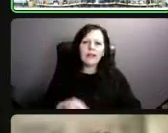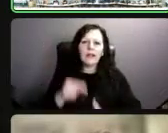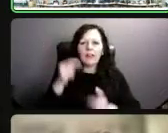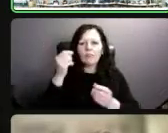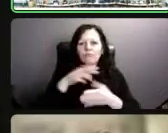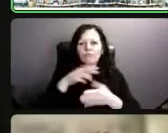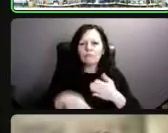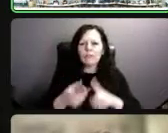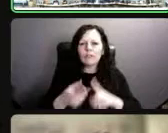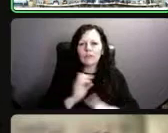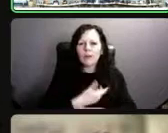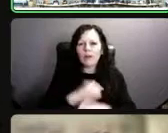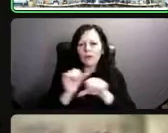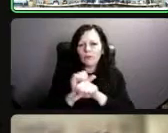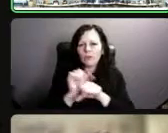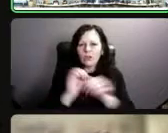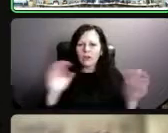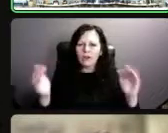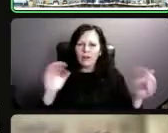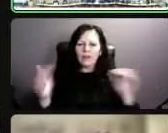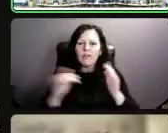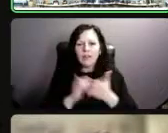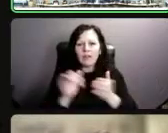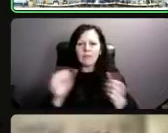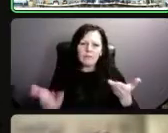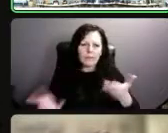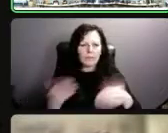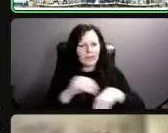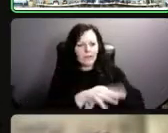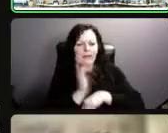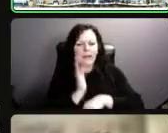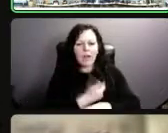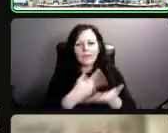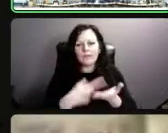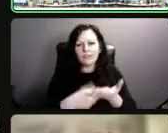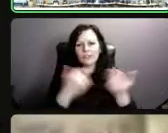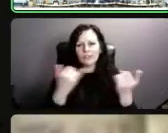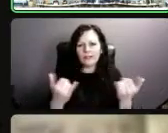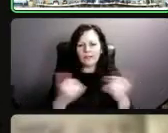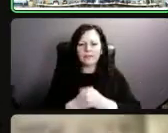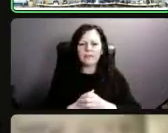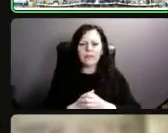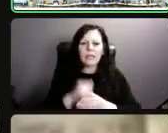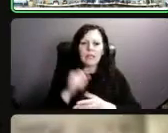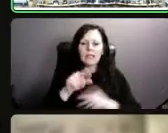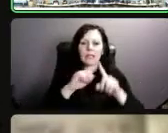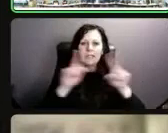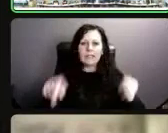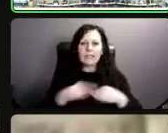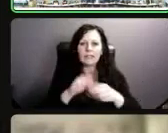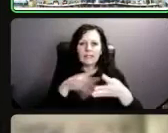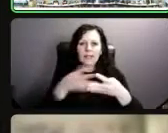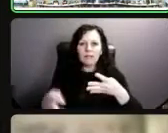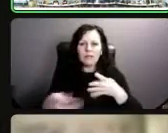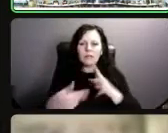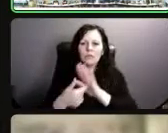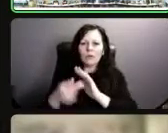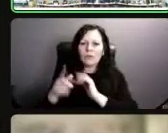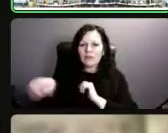TONIGHT I HAD TO CLOSE OUT THIS PART OF OUR PRESENTATION. HERE ARE SOME MORE DETAILED RESULTS OF OUR BENCHMARKING